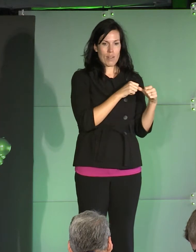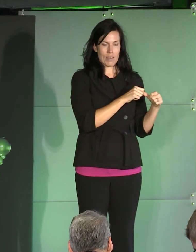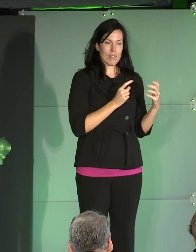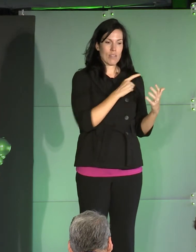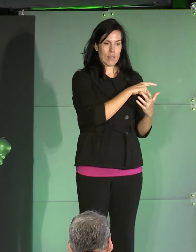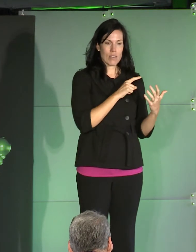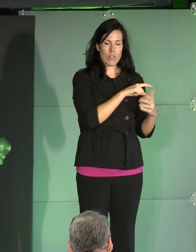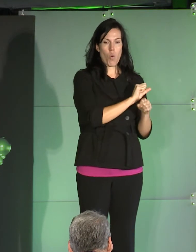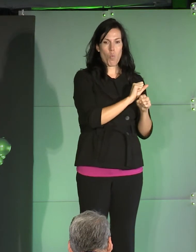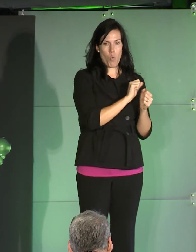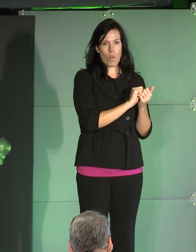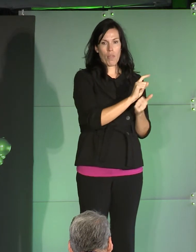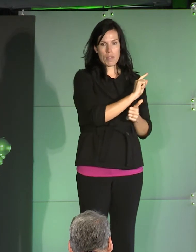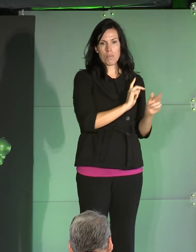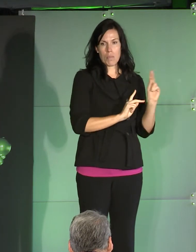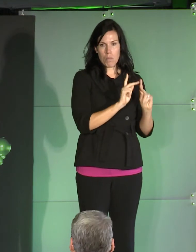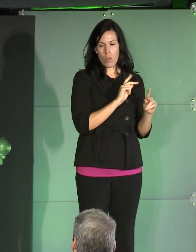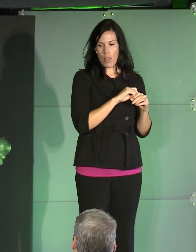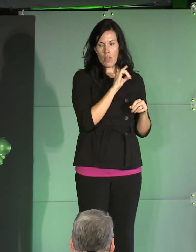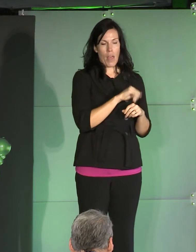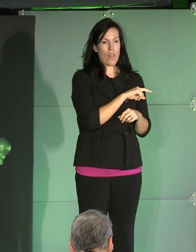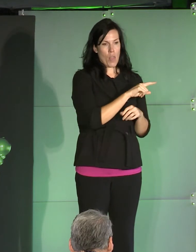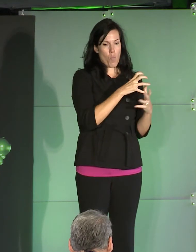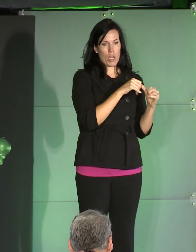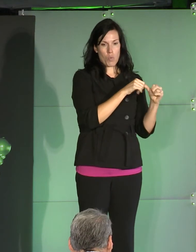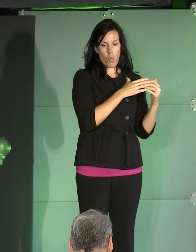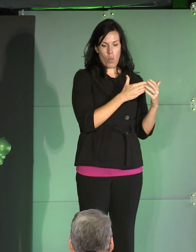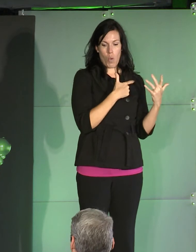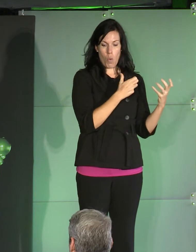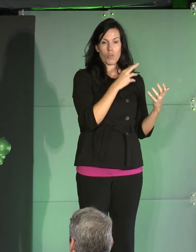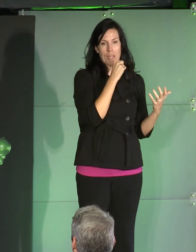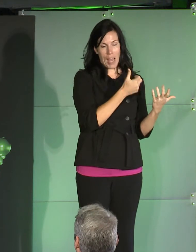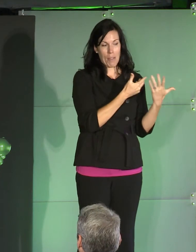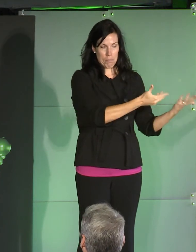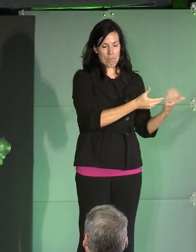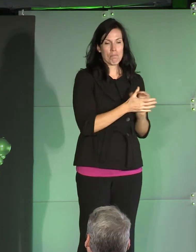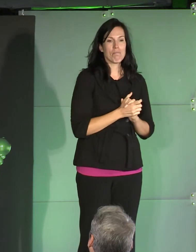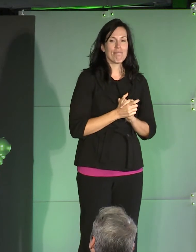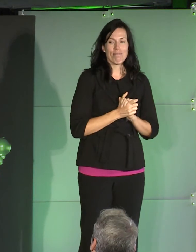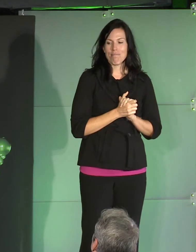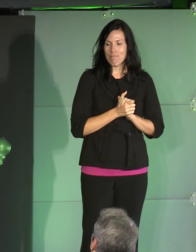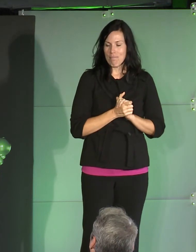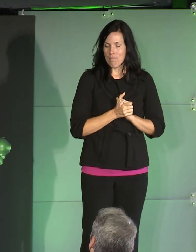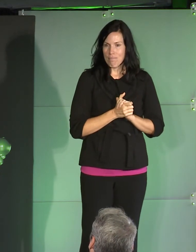with these people. And they're going to continue, whether we want to or not. Thank you very much. Thank you.